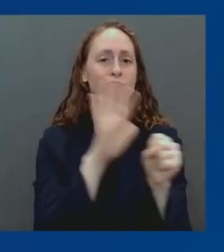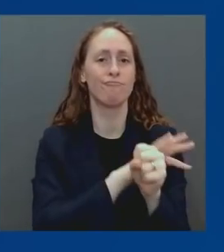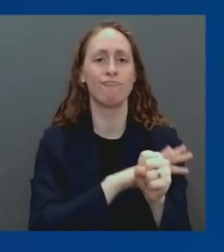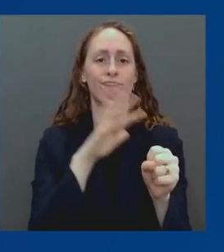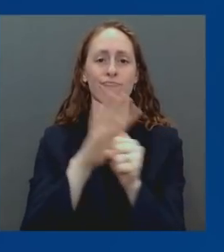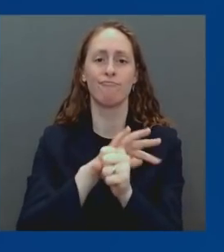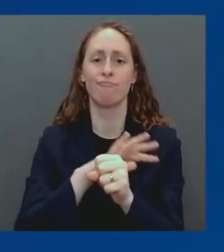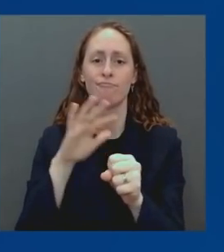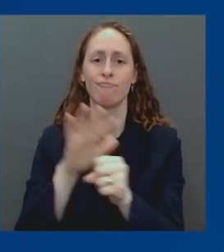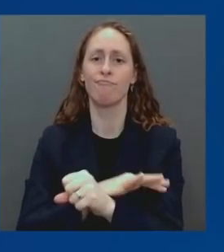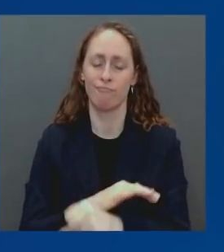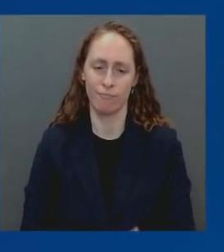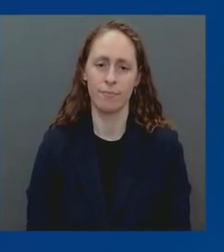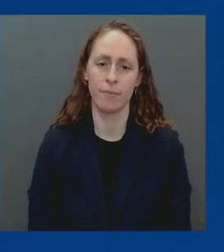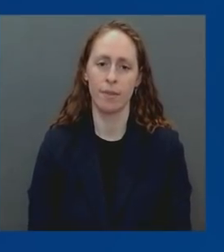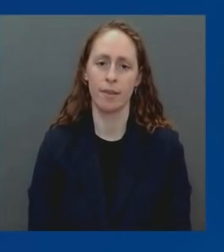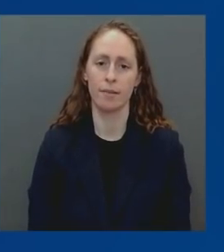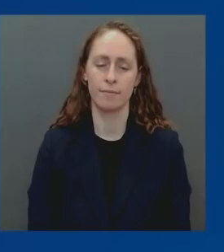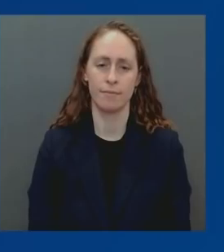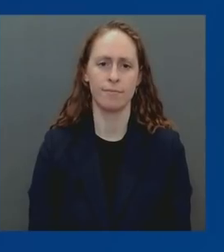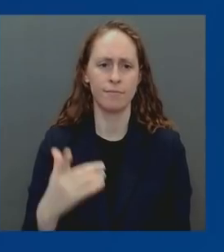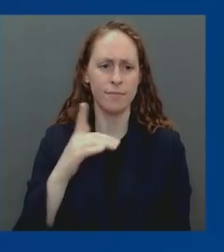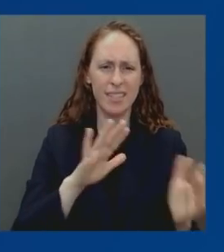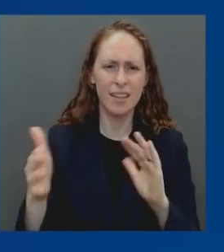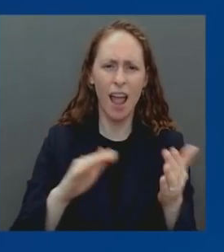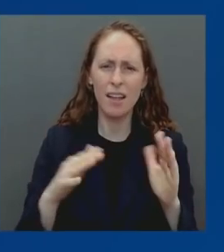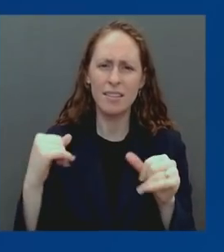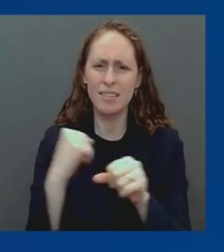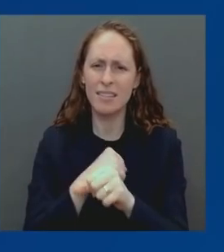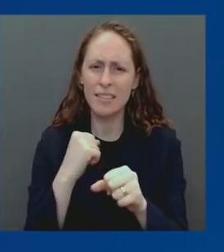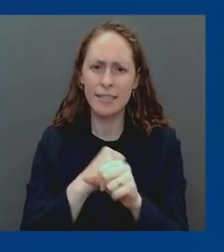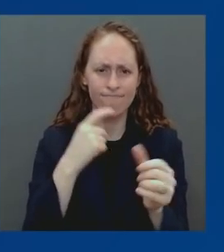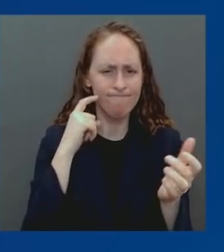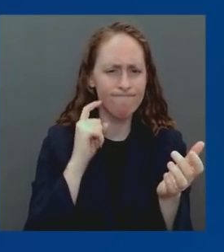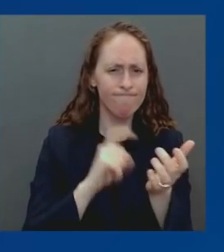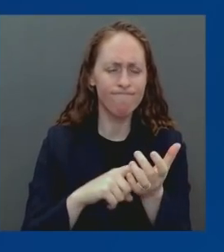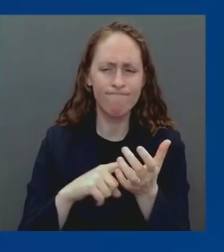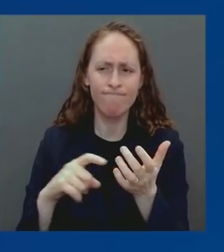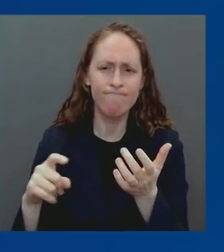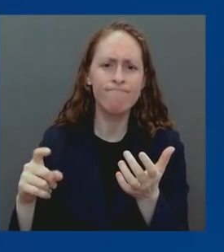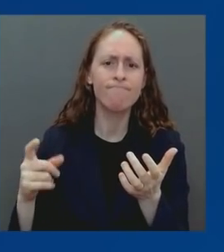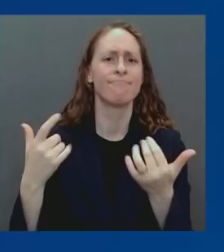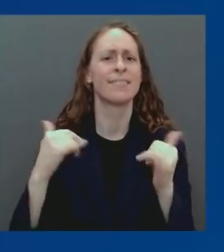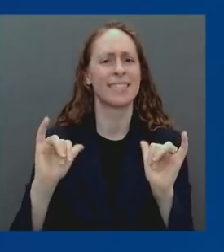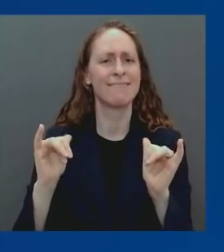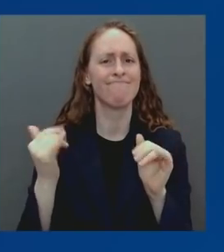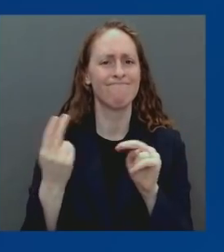And with the mixed news above, similar to other waves during the pandemic, our data continue to reinforce